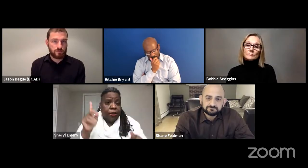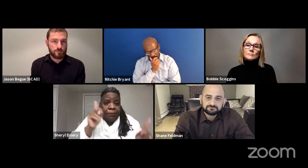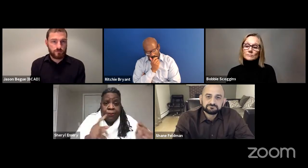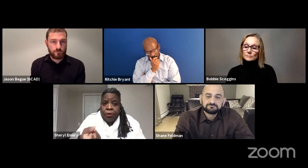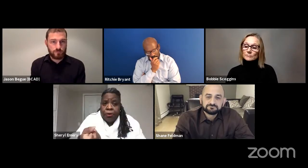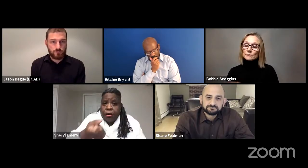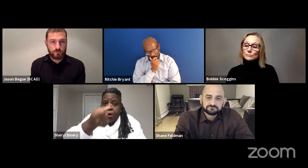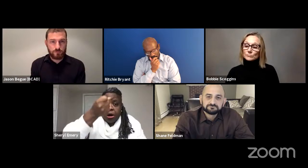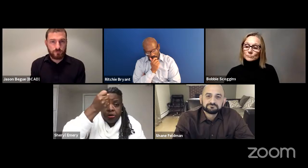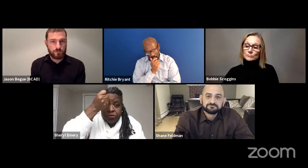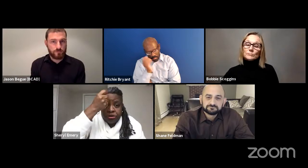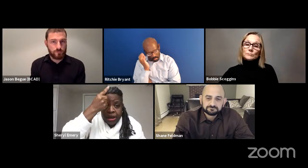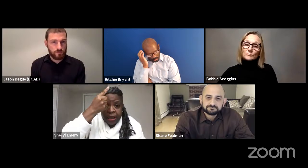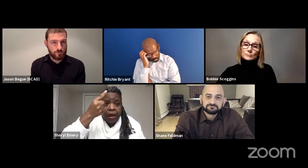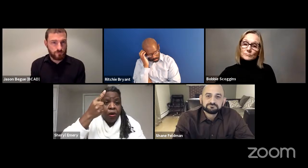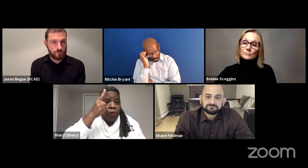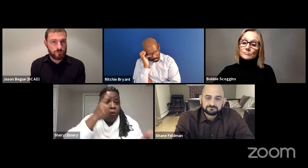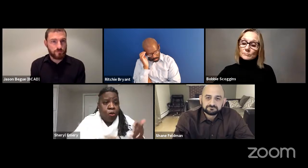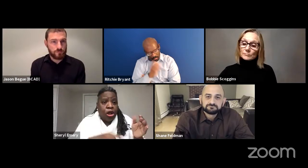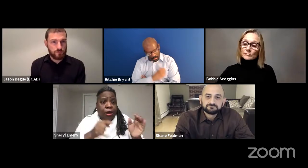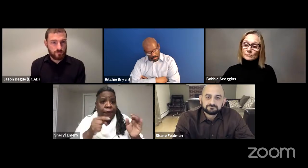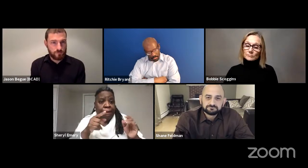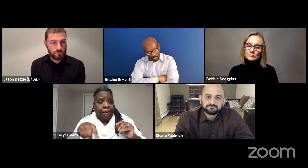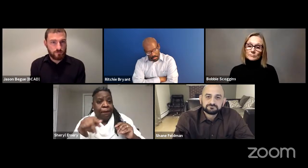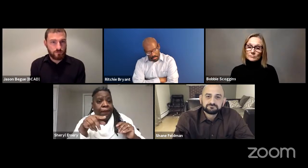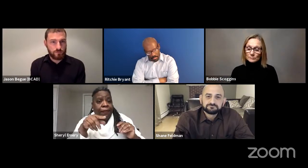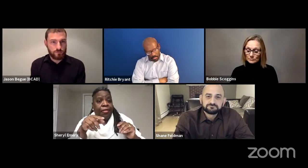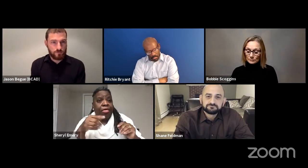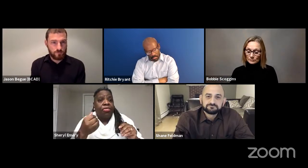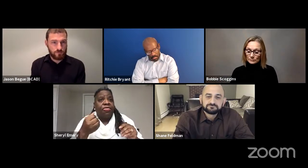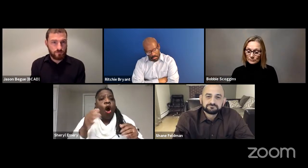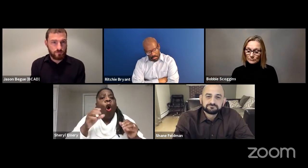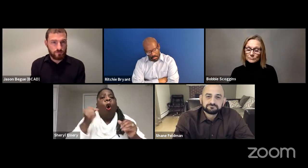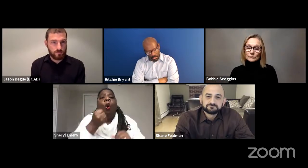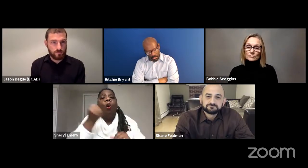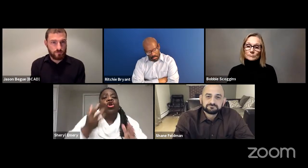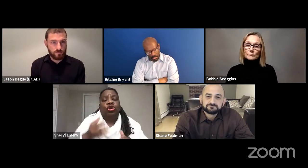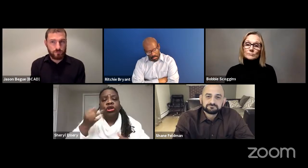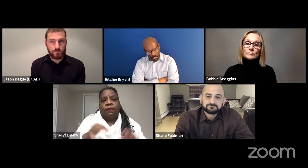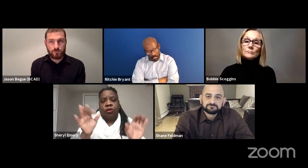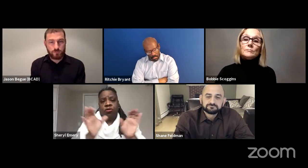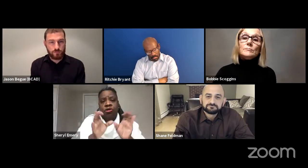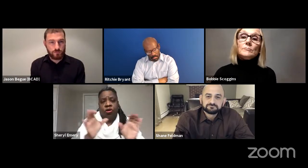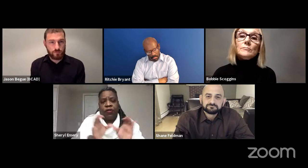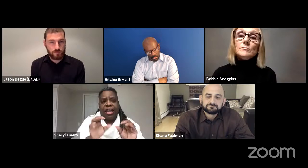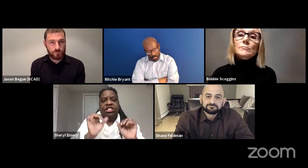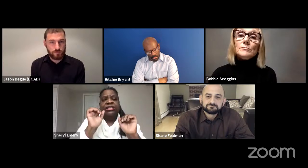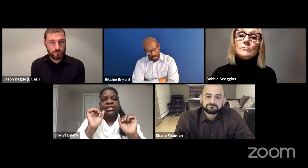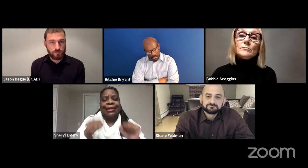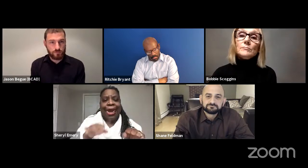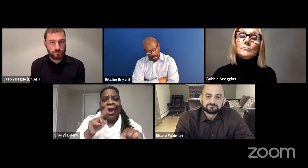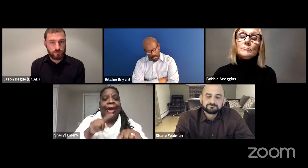it, it's the alphabet soup of certifications A to Z, and really, people don't understand